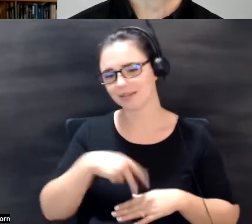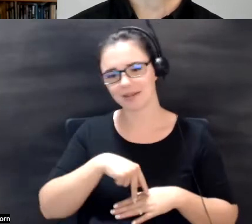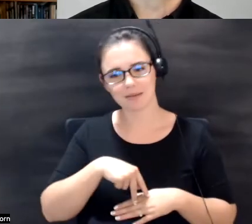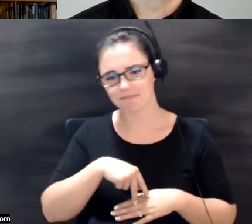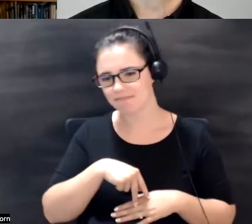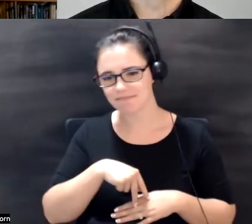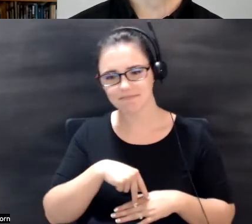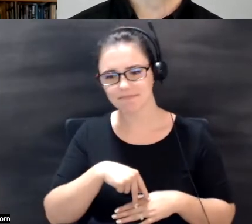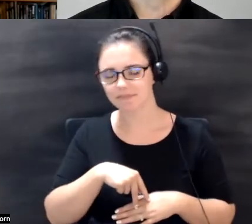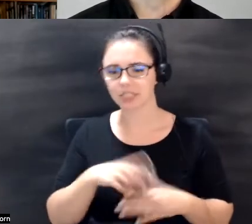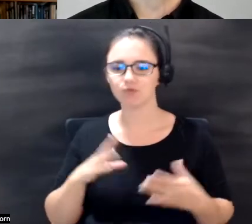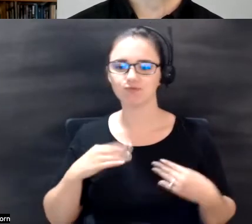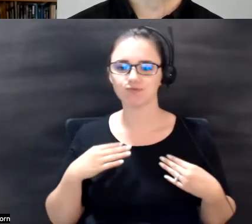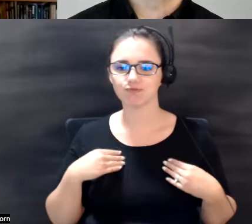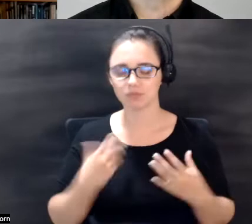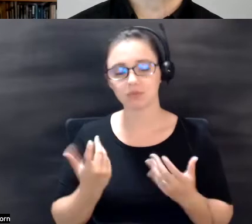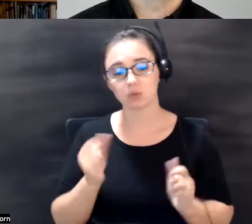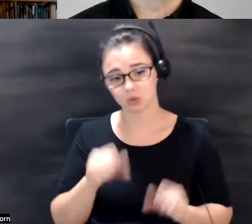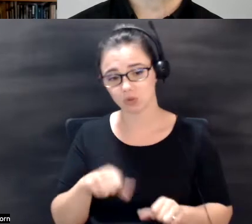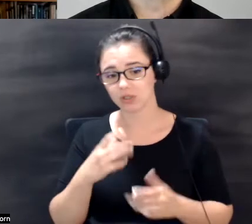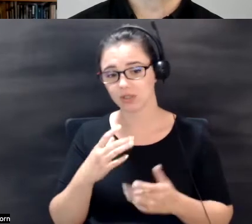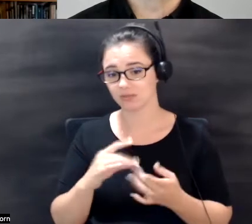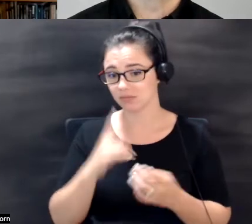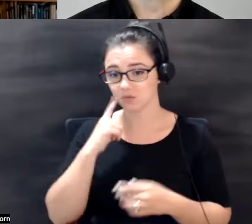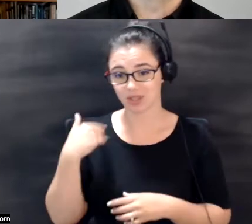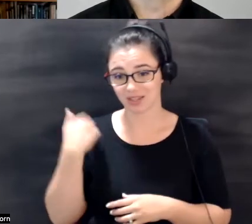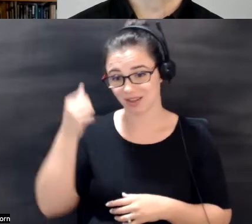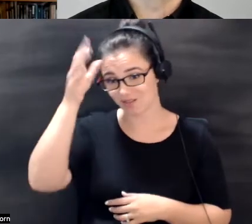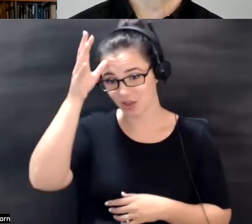There's a case you could make for the young father not really standing up for